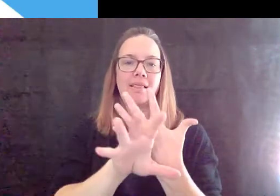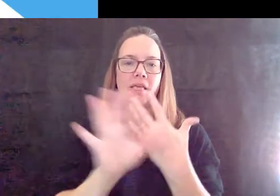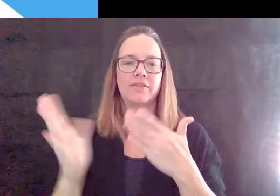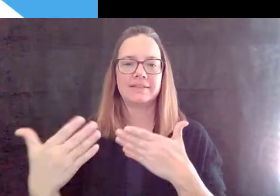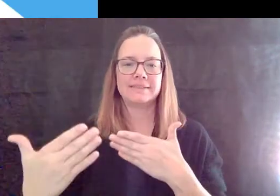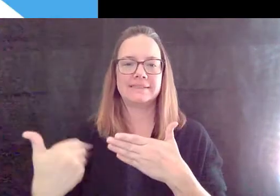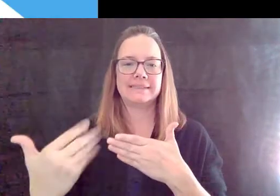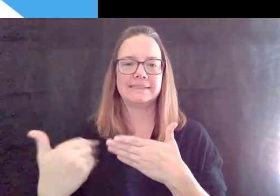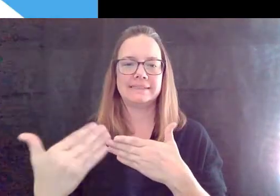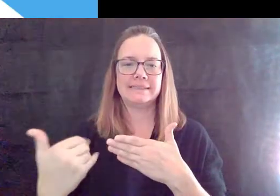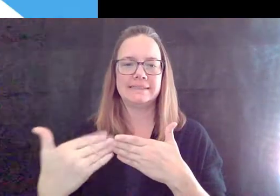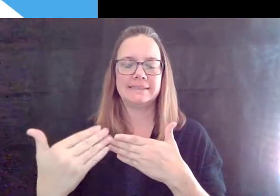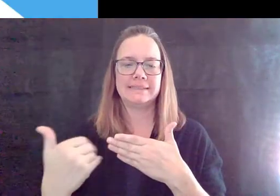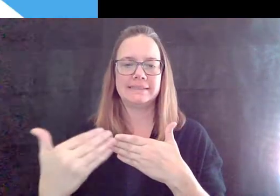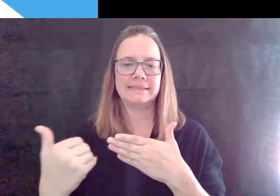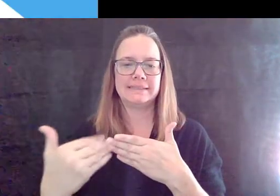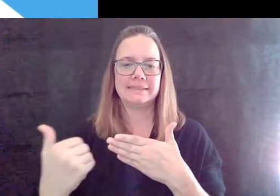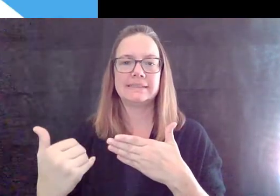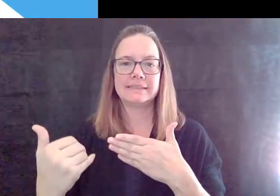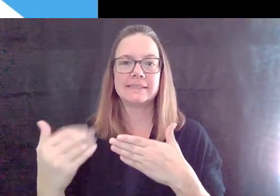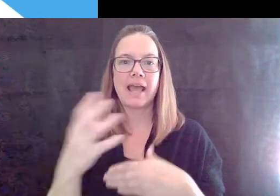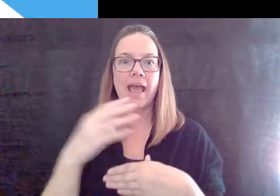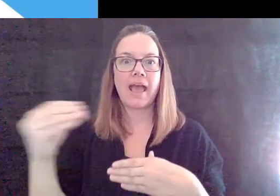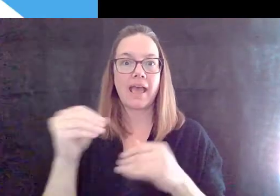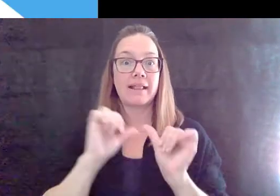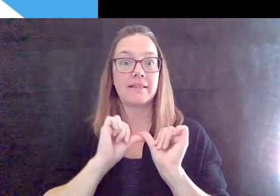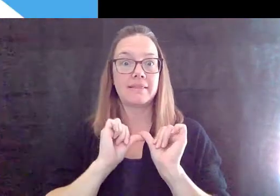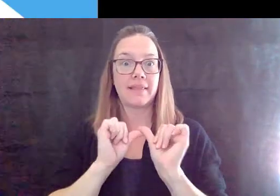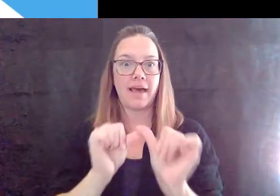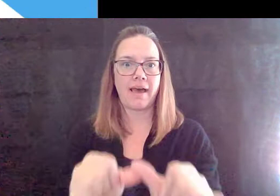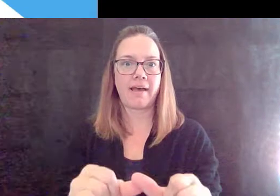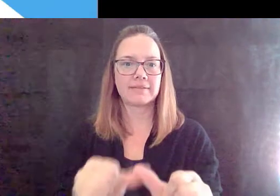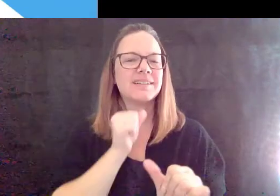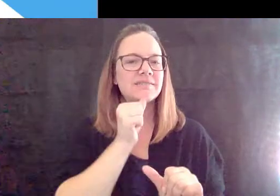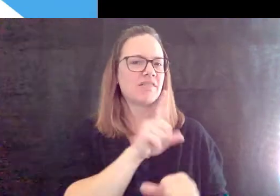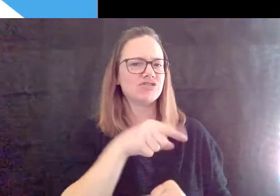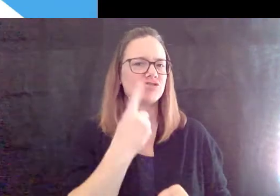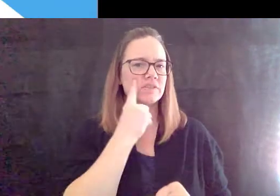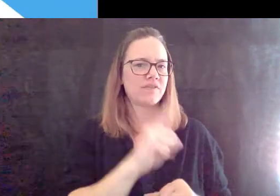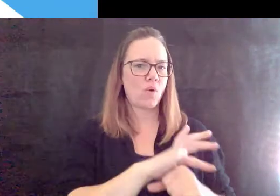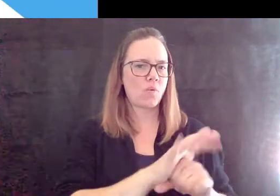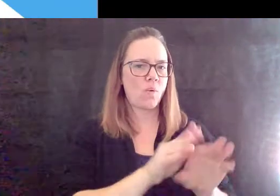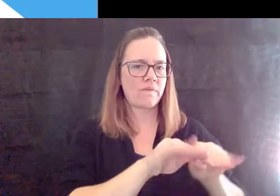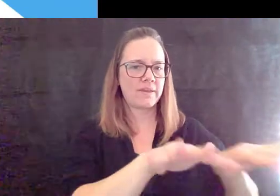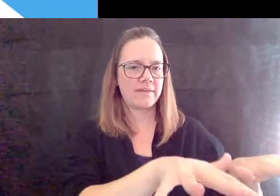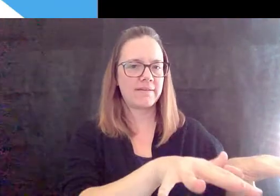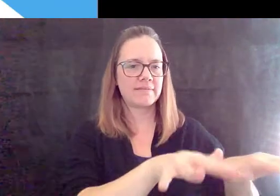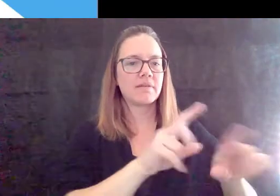And we wanted to have this durable, right, where it would last beyond the pandemic as something that's